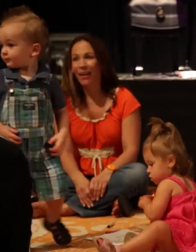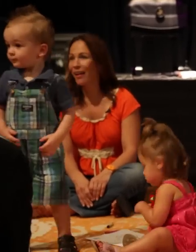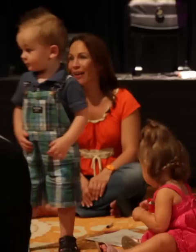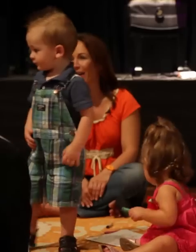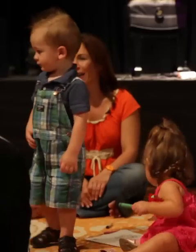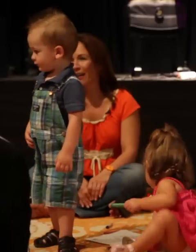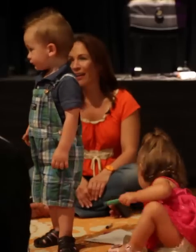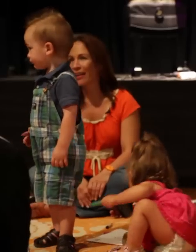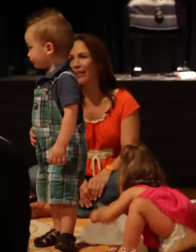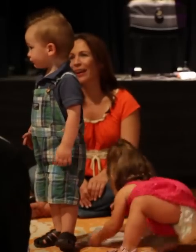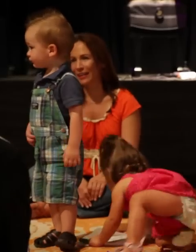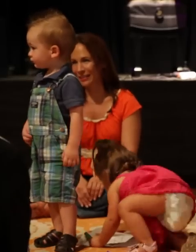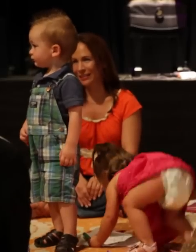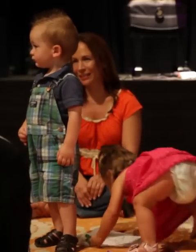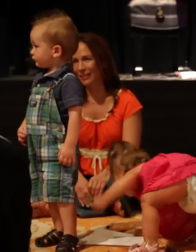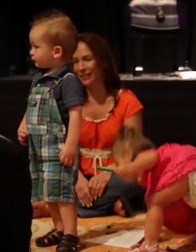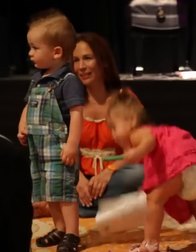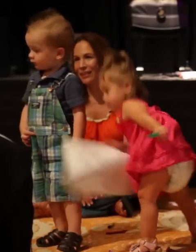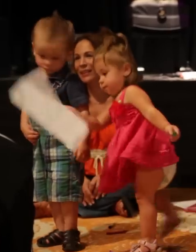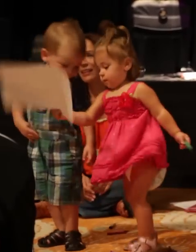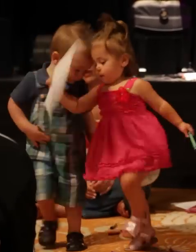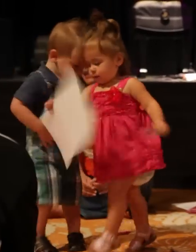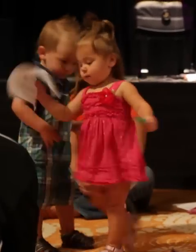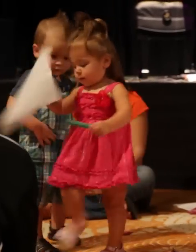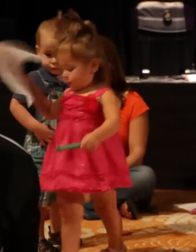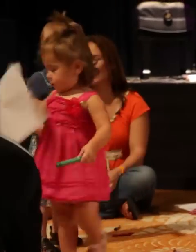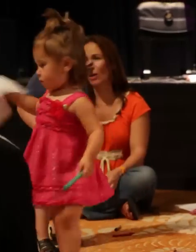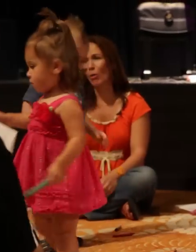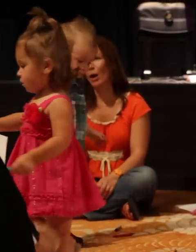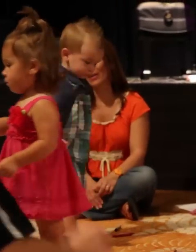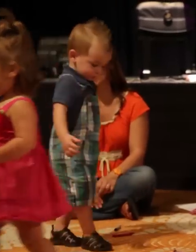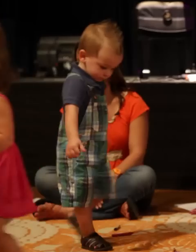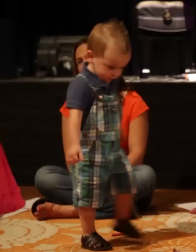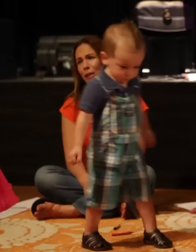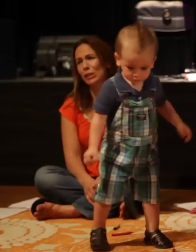We've had people ask us if she's deaf because we sign to her like in restaurants and stuff like that. They're like, "Ohhh, is she deaf?"